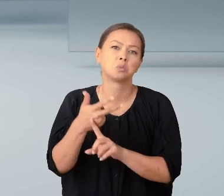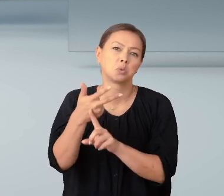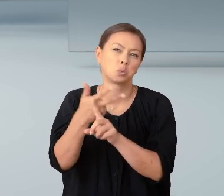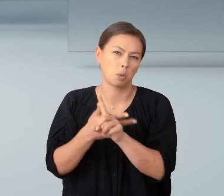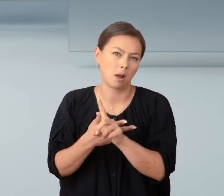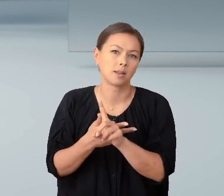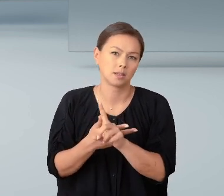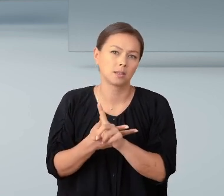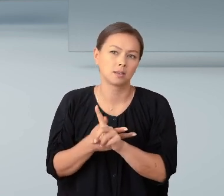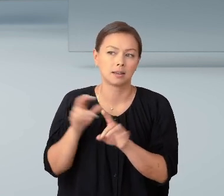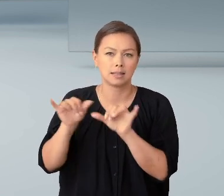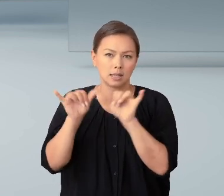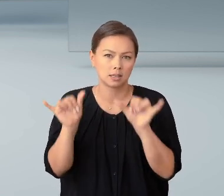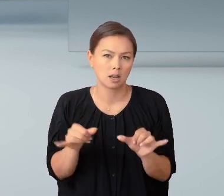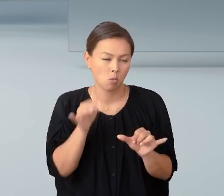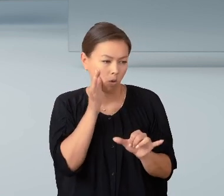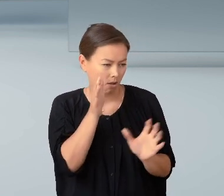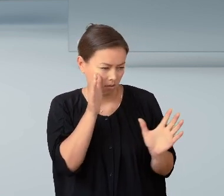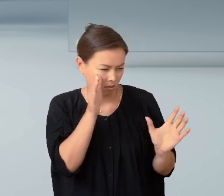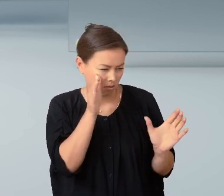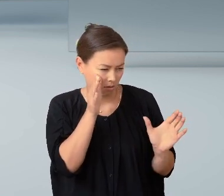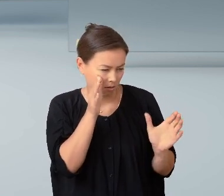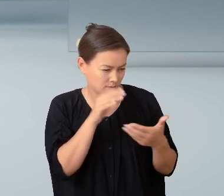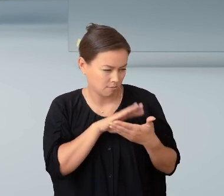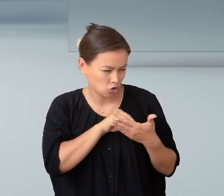learn and be able to forecast your cash flow forecast based